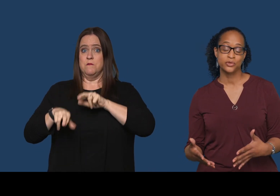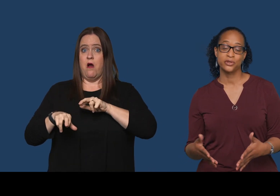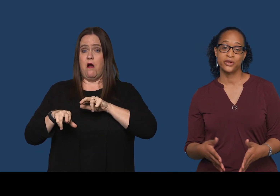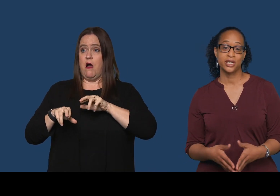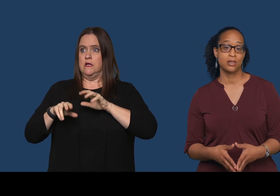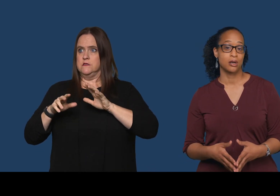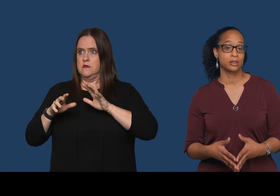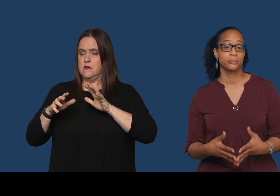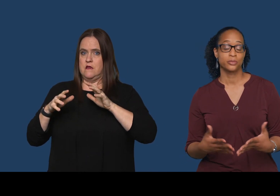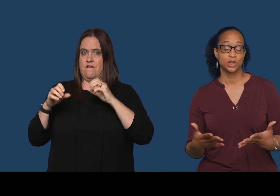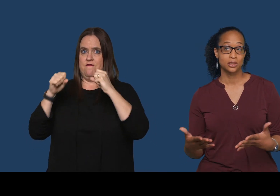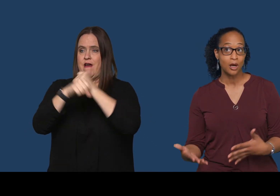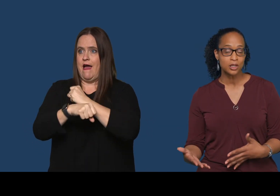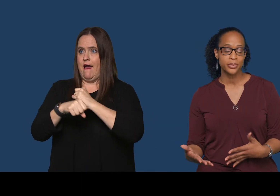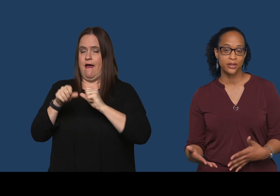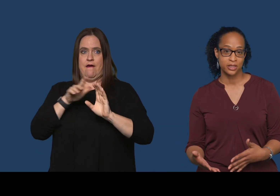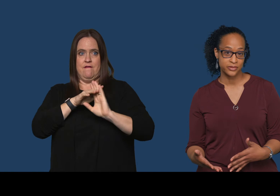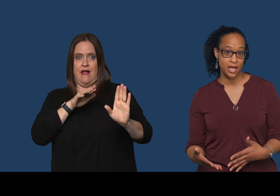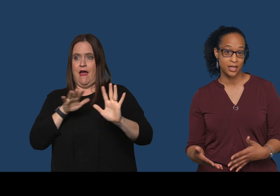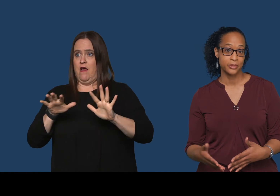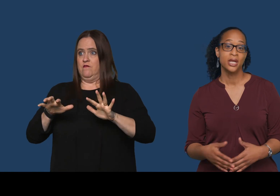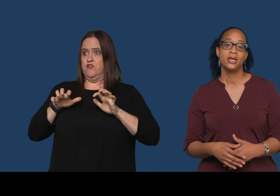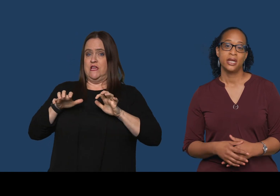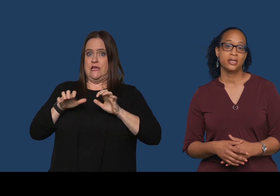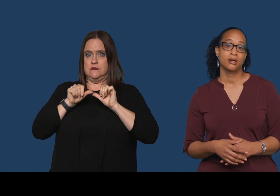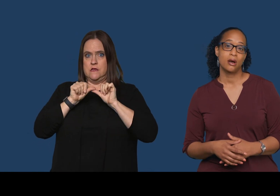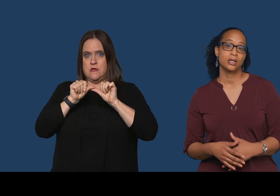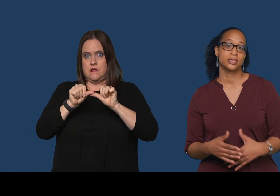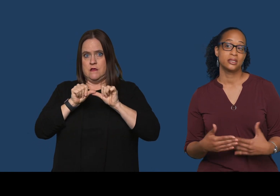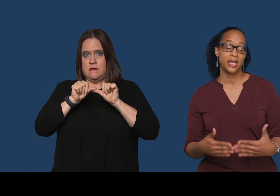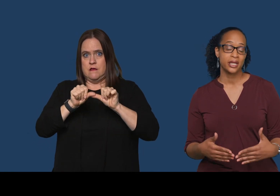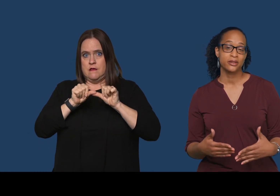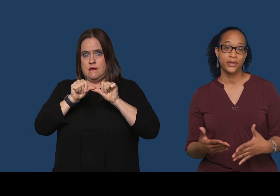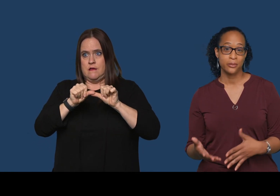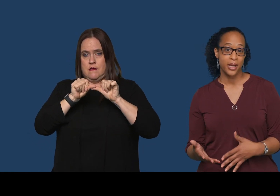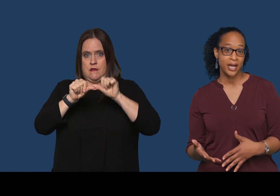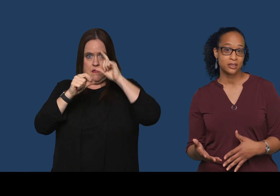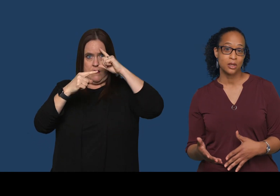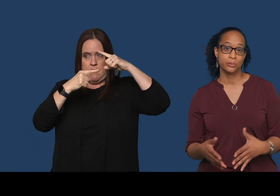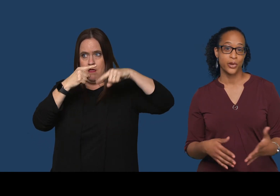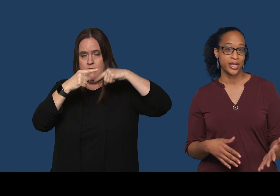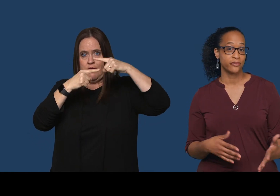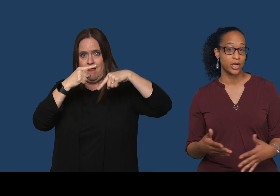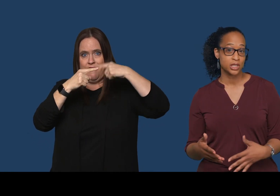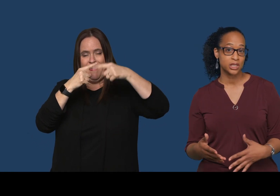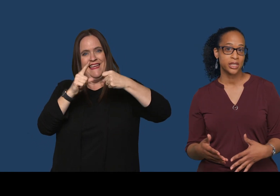for a very long -- for a long period of time, it can cause negative impacts on brain functioning